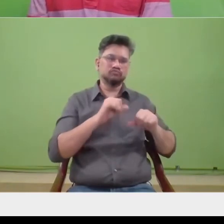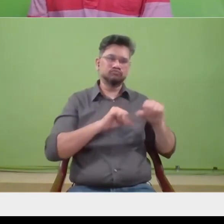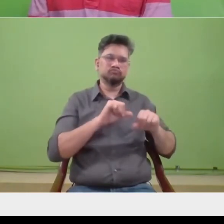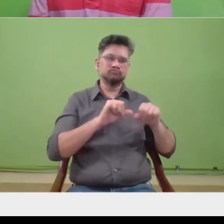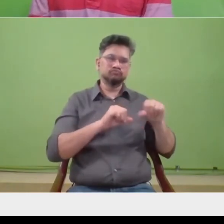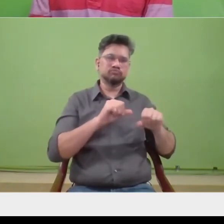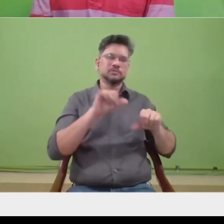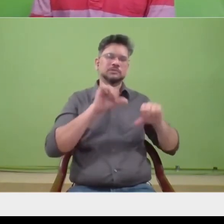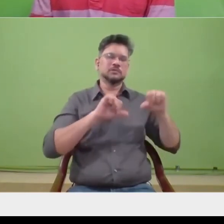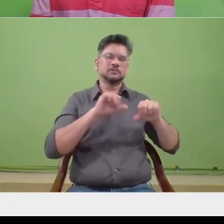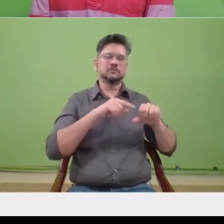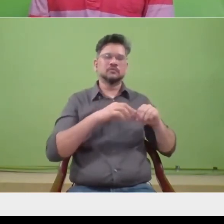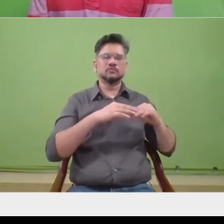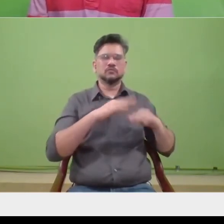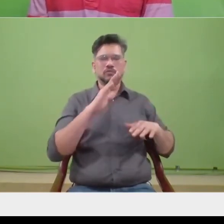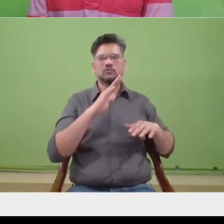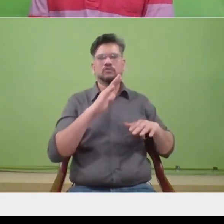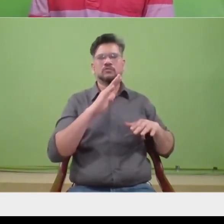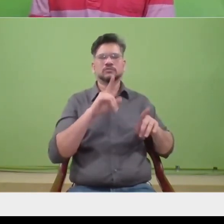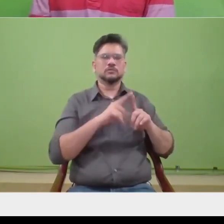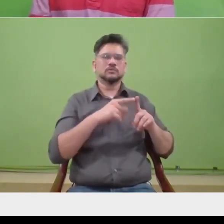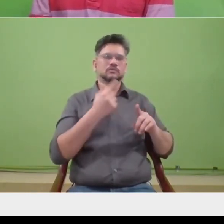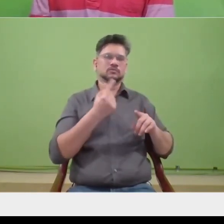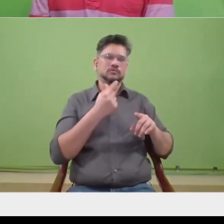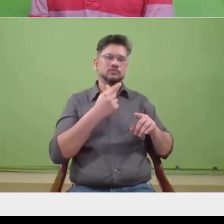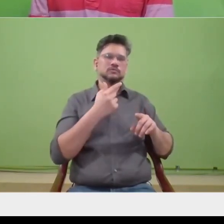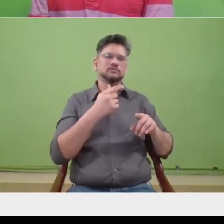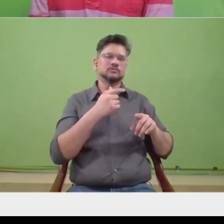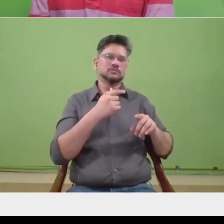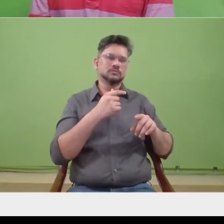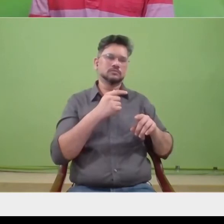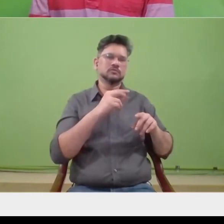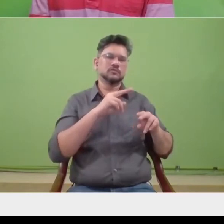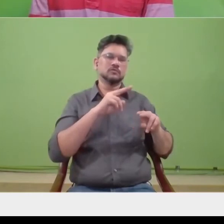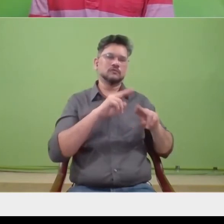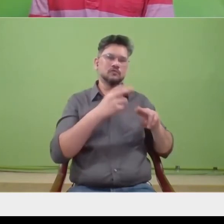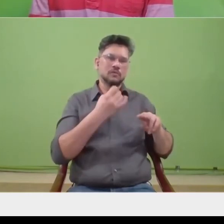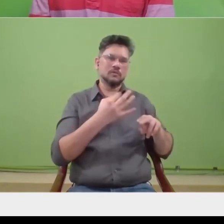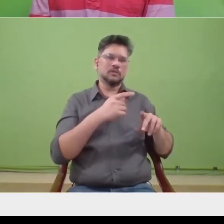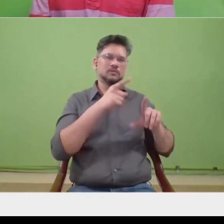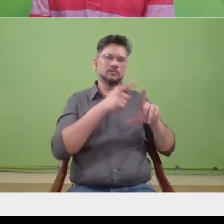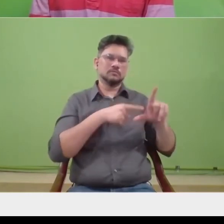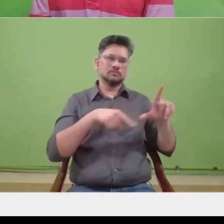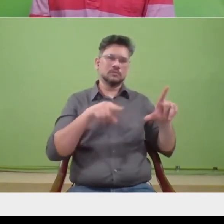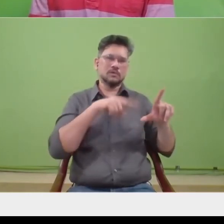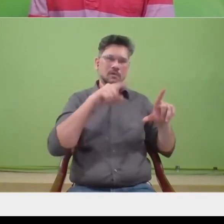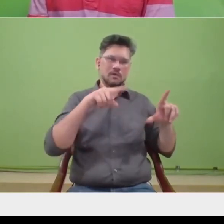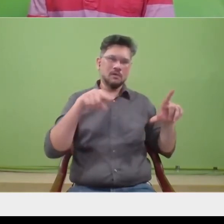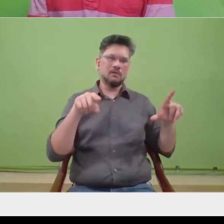descriptive so it uses lots of symbols and formula graphs etc and tree diagrams you know